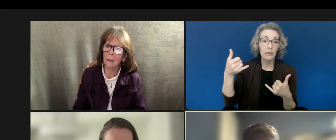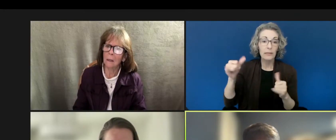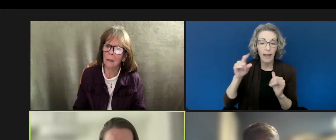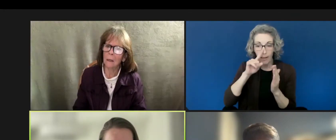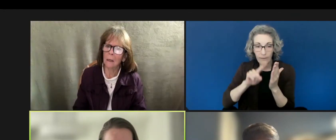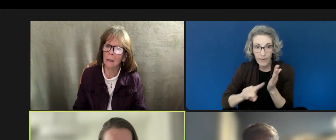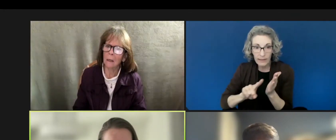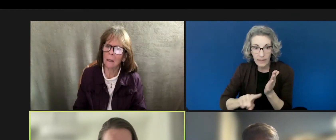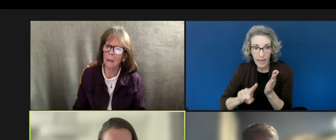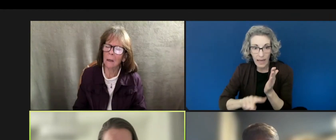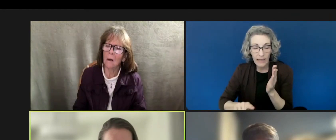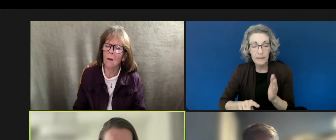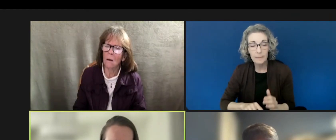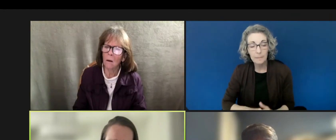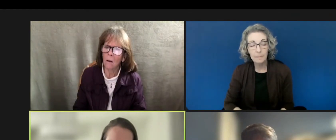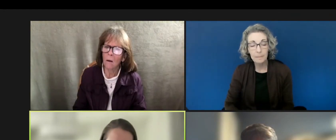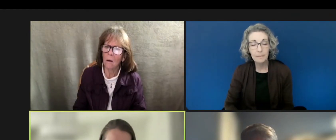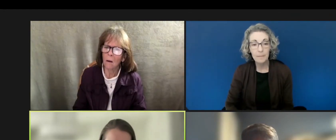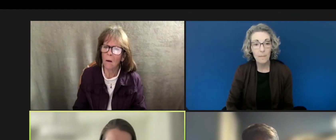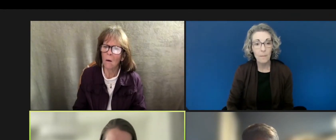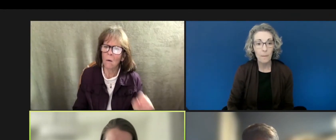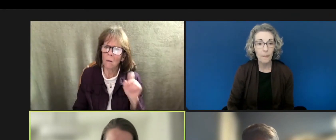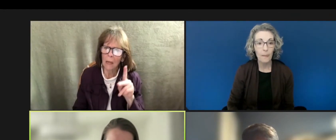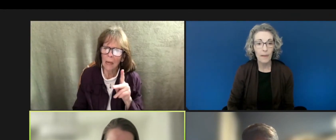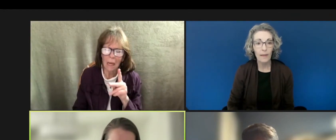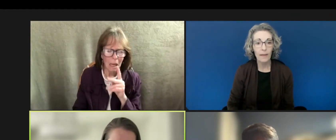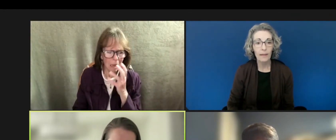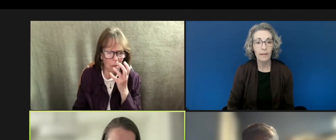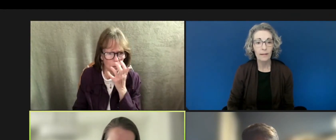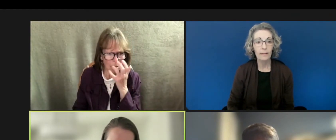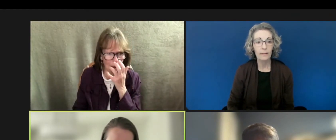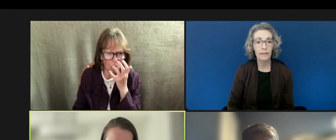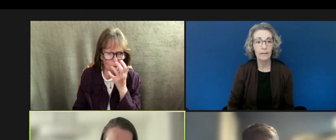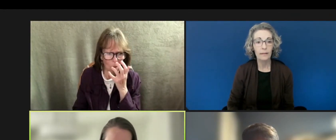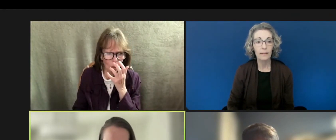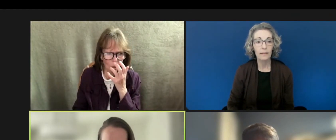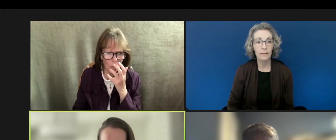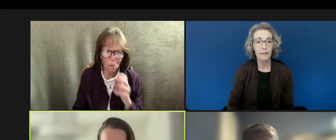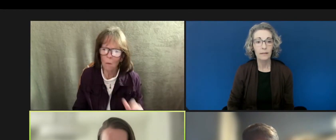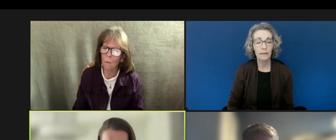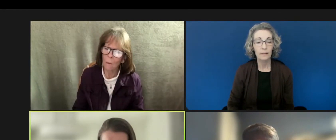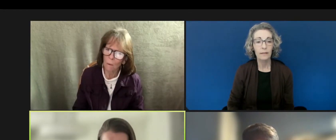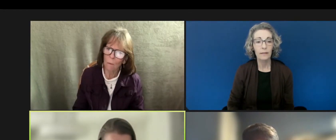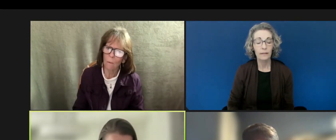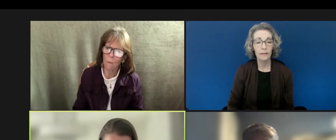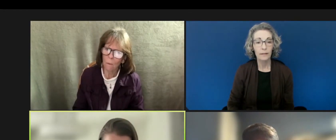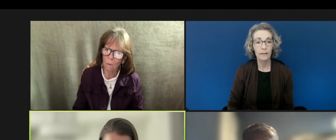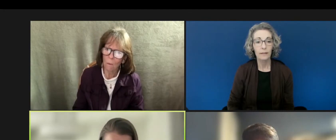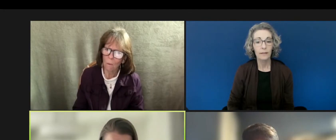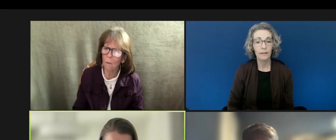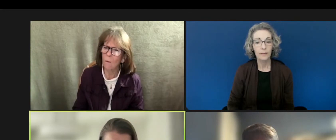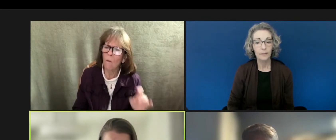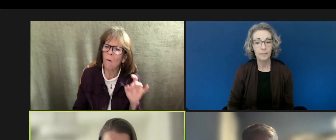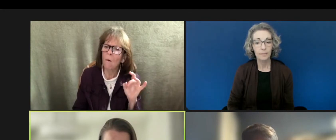Okay, wow! But it's just, yeah, that's awful.